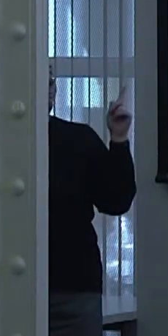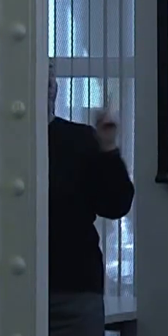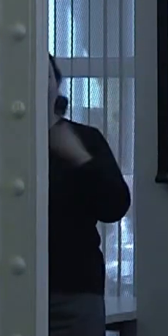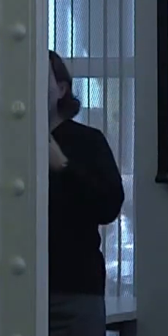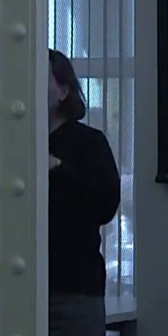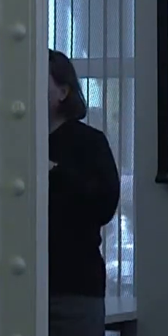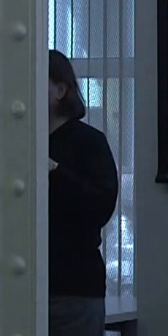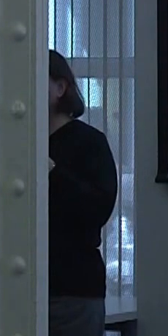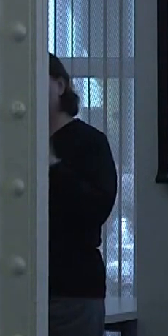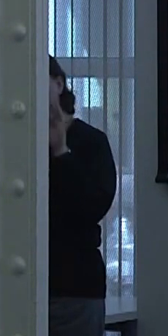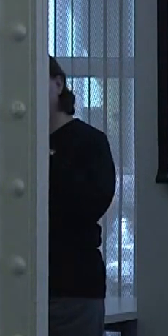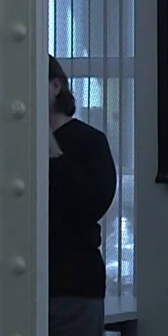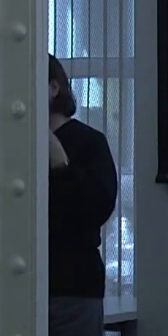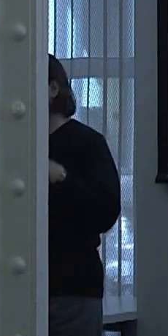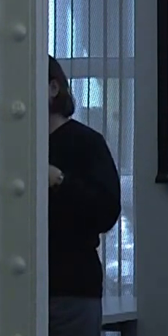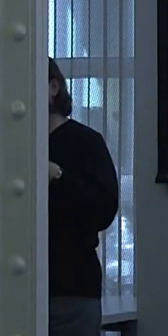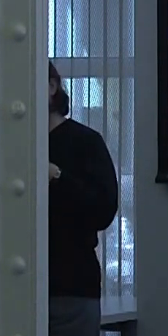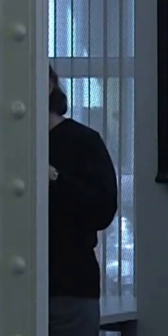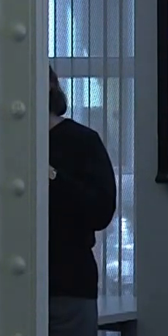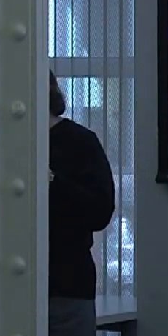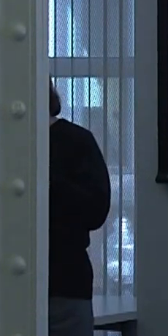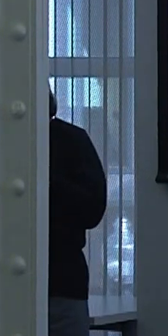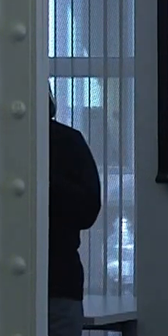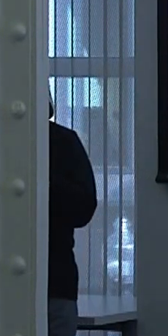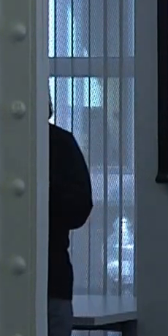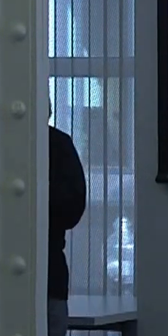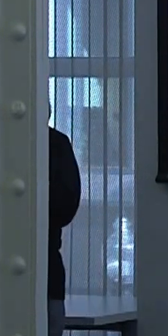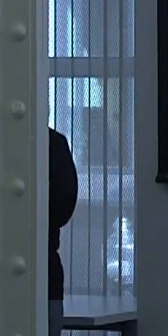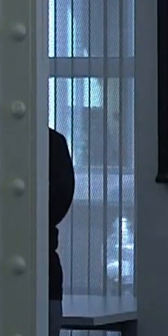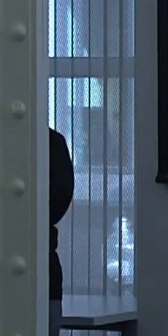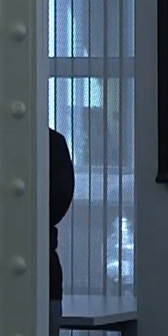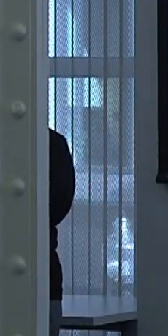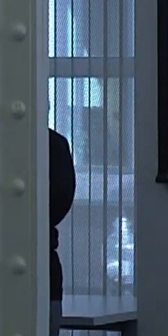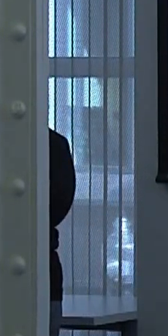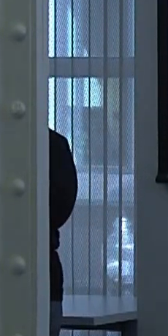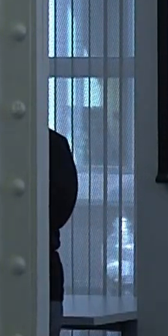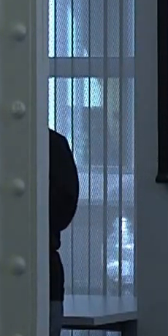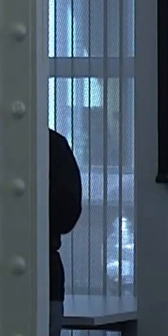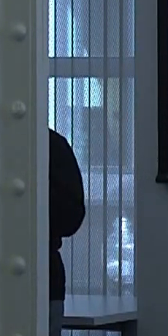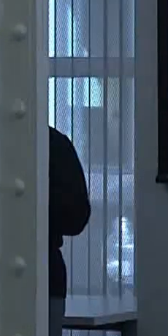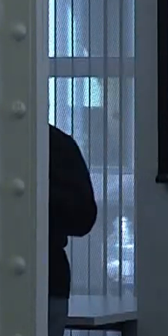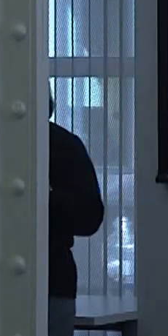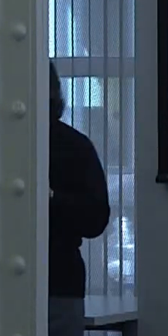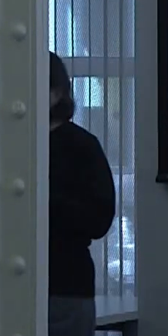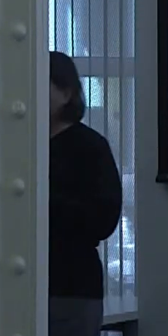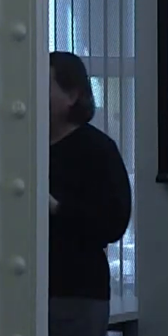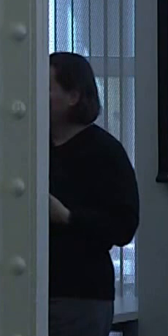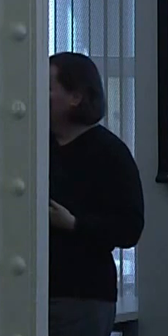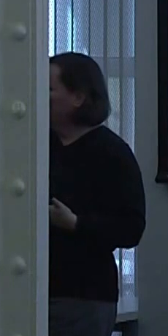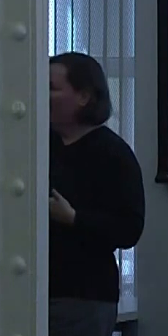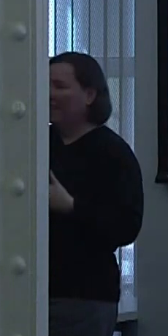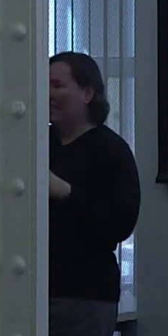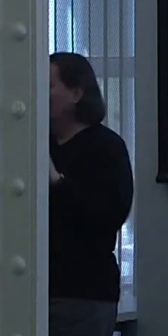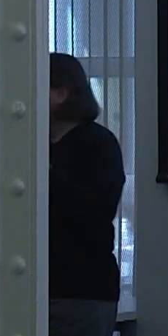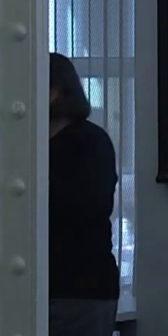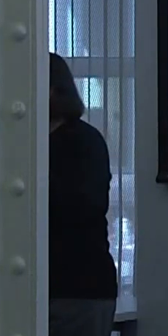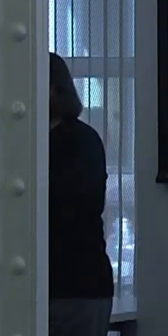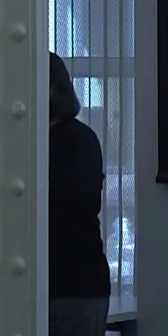that was very important to me because, in these spaces of higher education, when you're not feeling at all tough you need that community there.